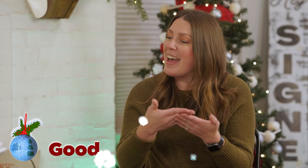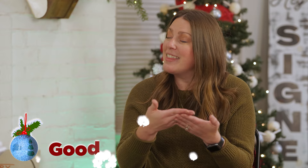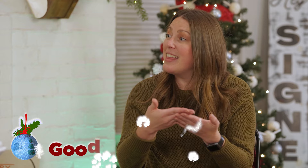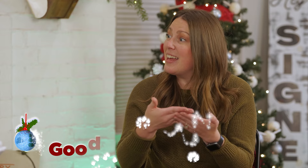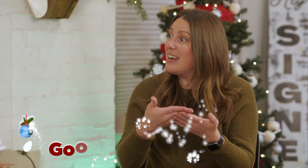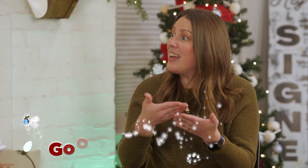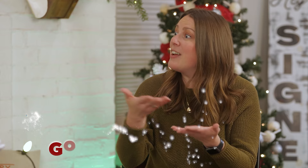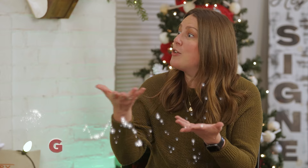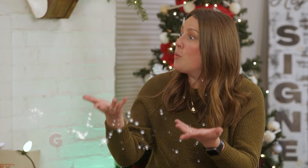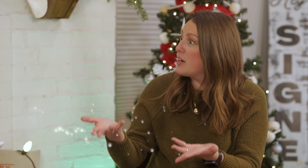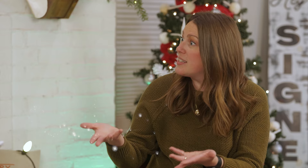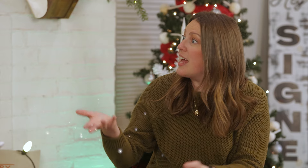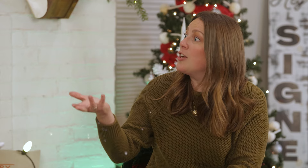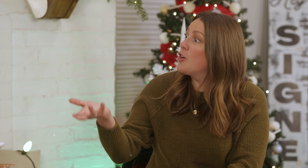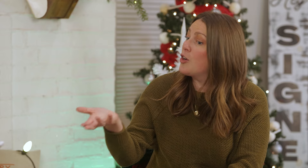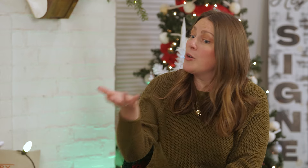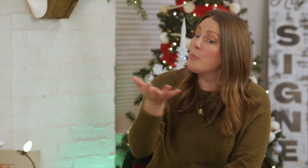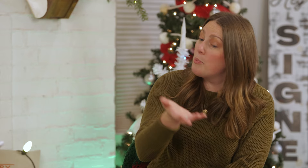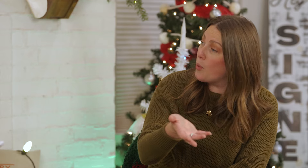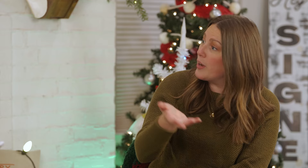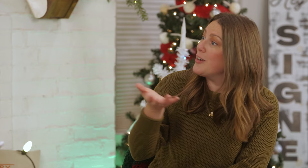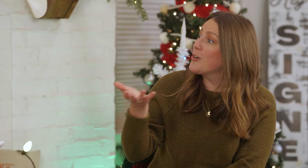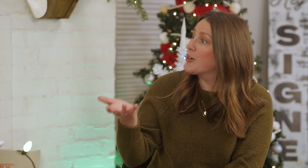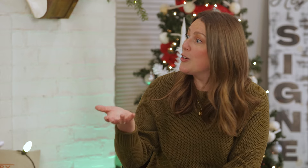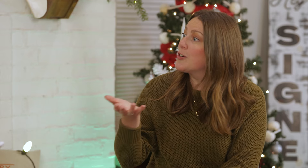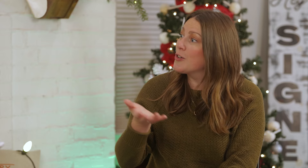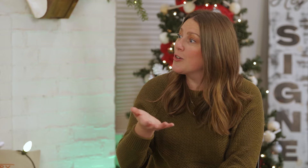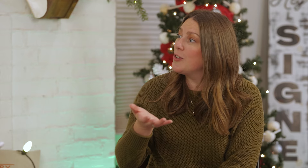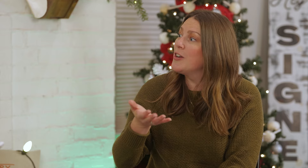And then if you want to say good boy or good girl,